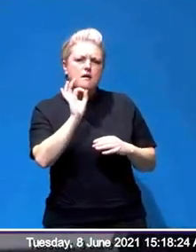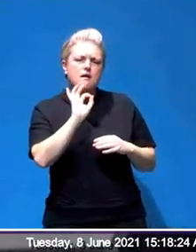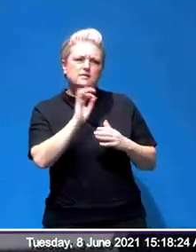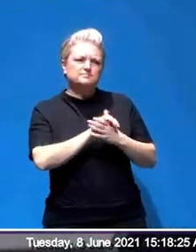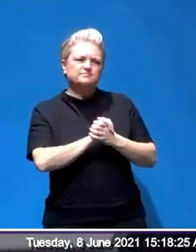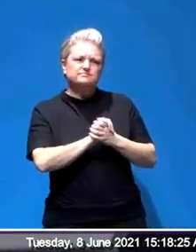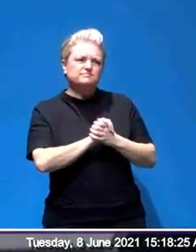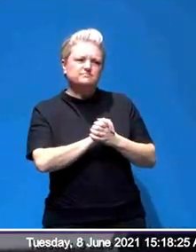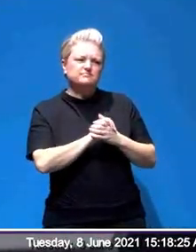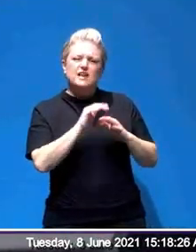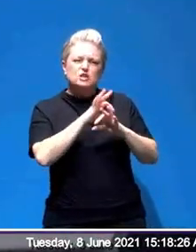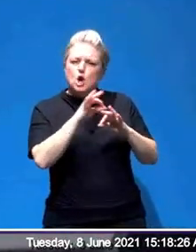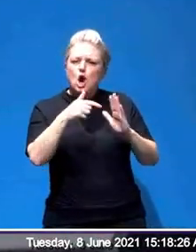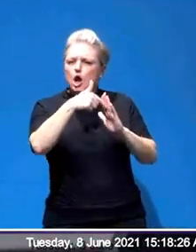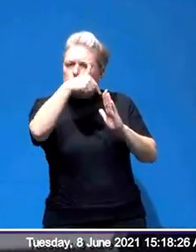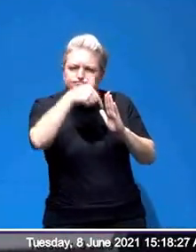was discussed with Wayne.